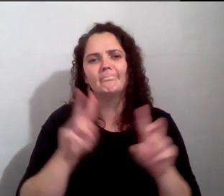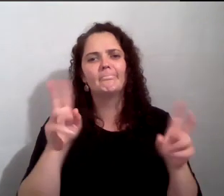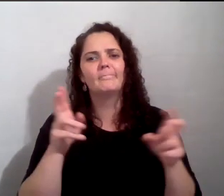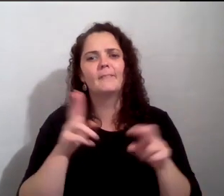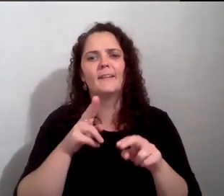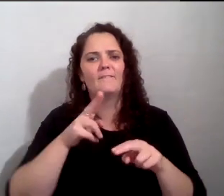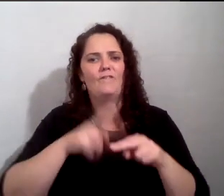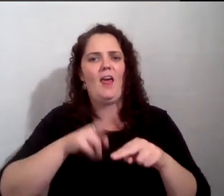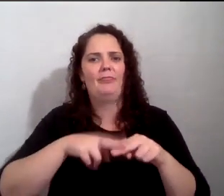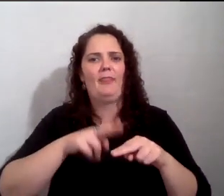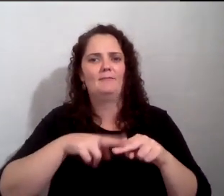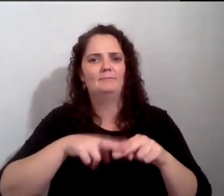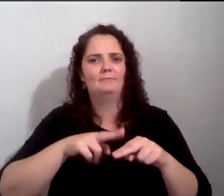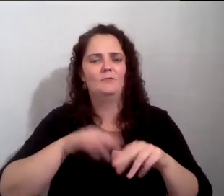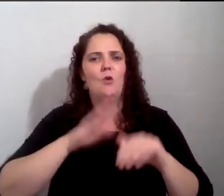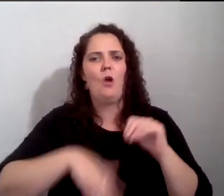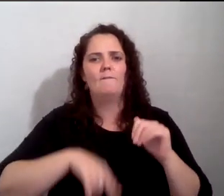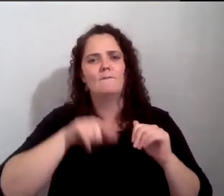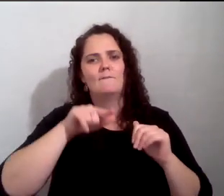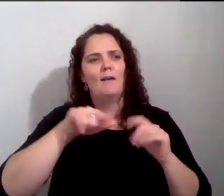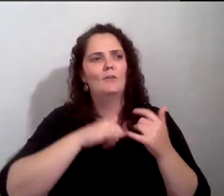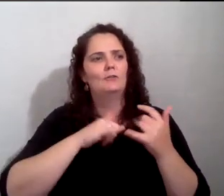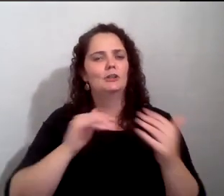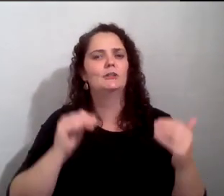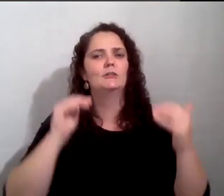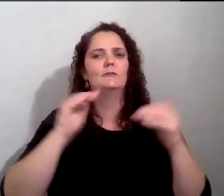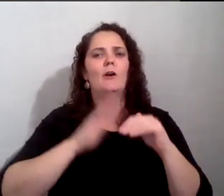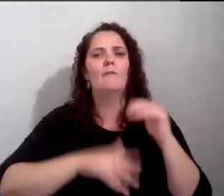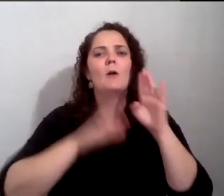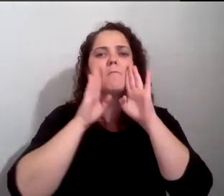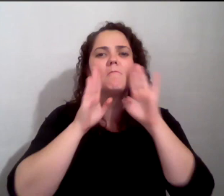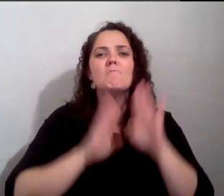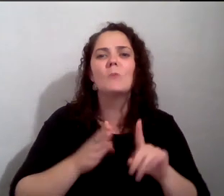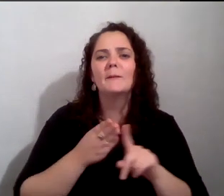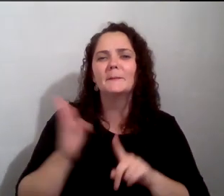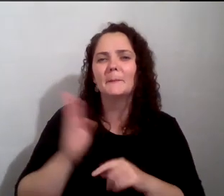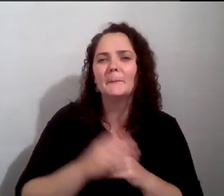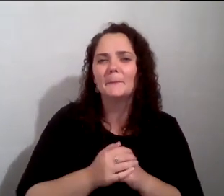don't mention him in the lecture, but considered to be a father of Modernism